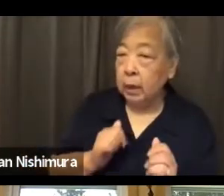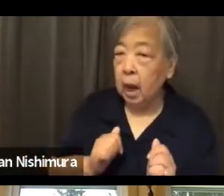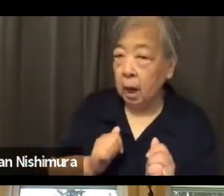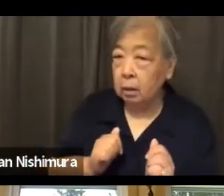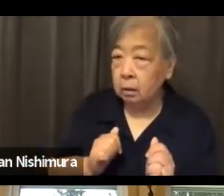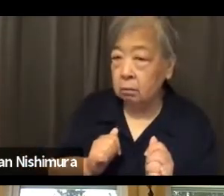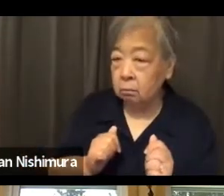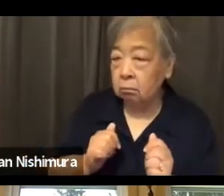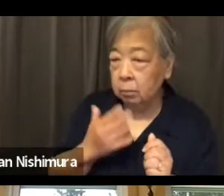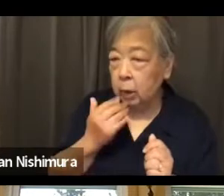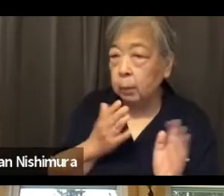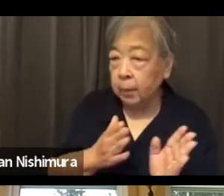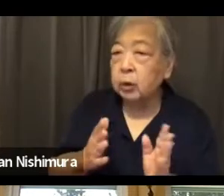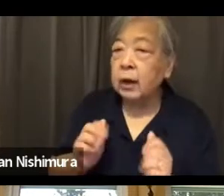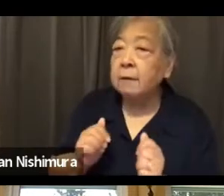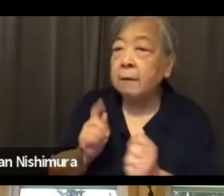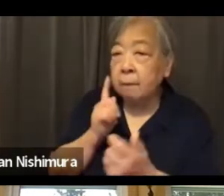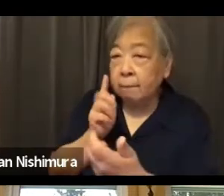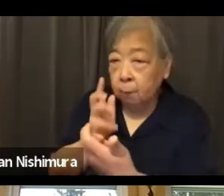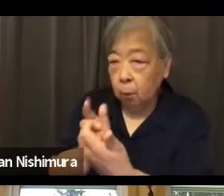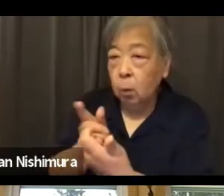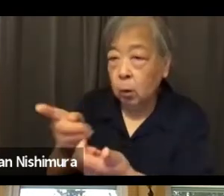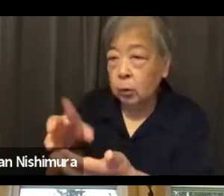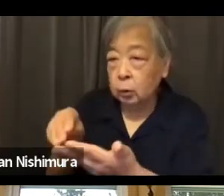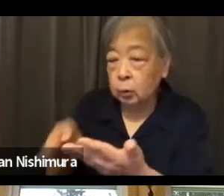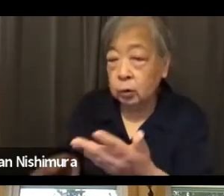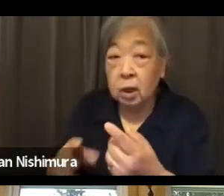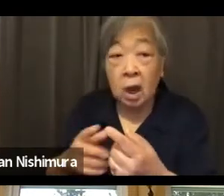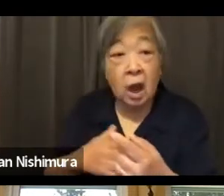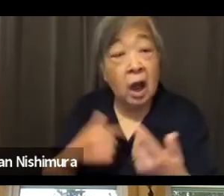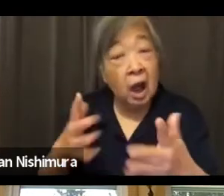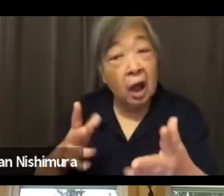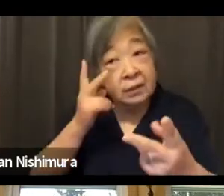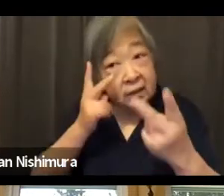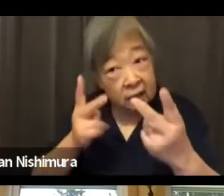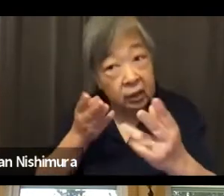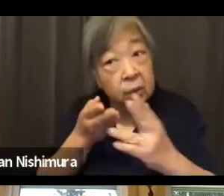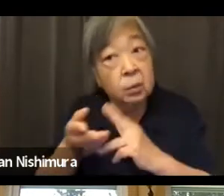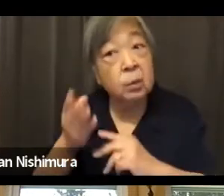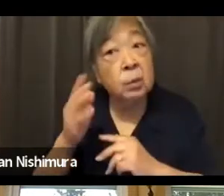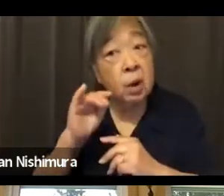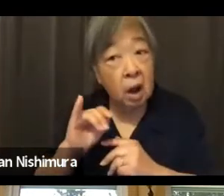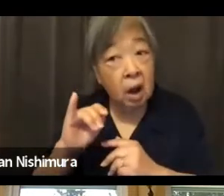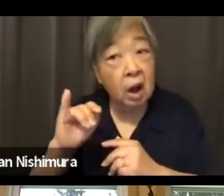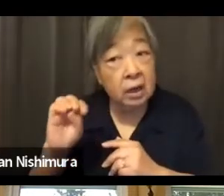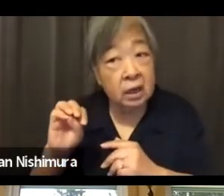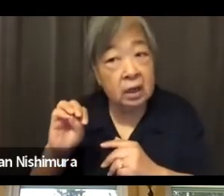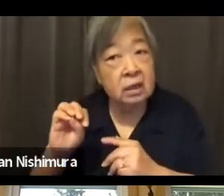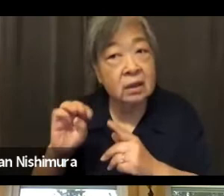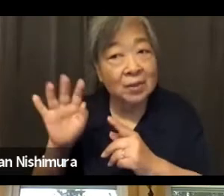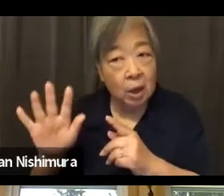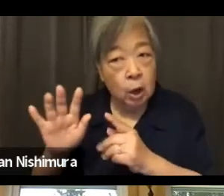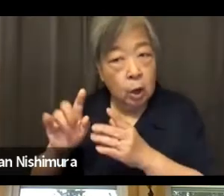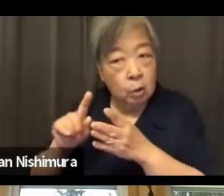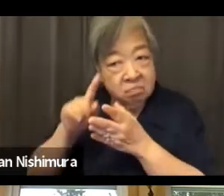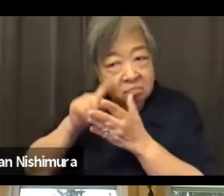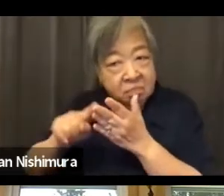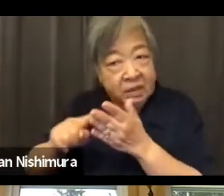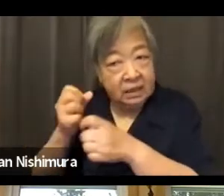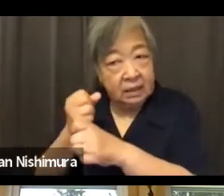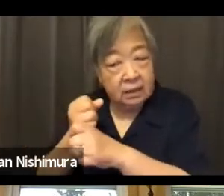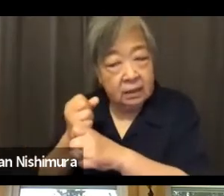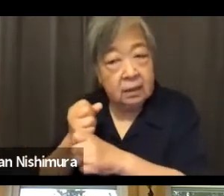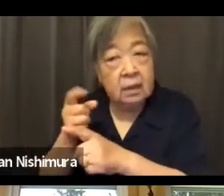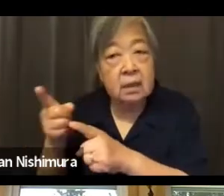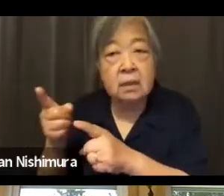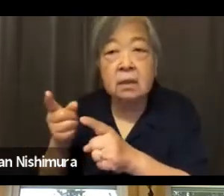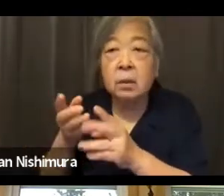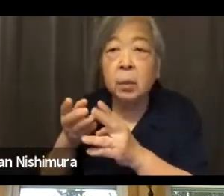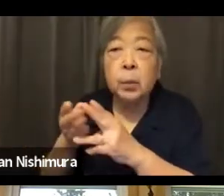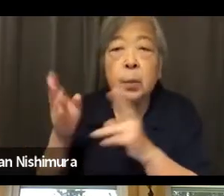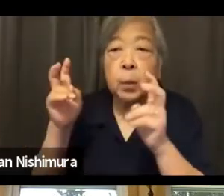We have seen, through IIE's statistics, that, through Open Doors, the greater number of